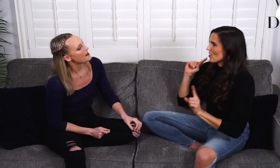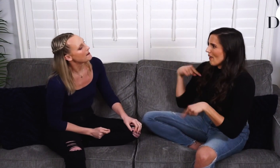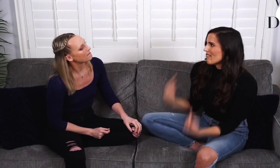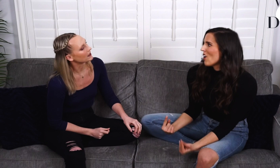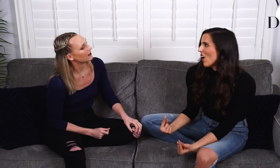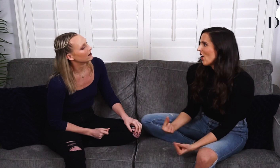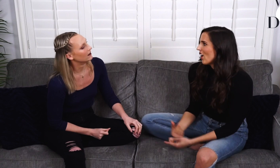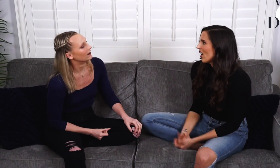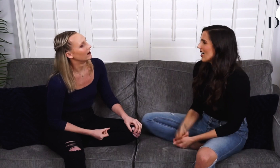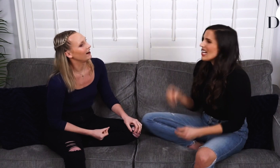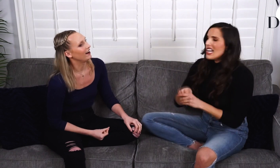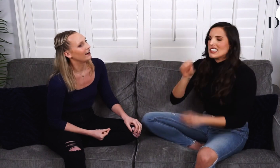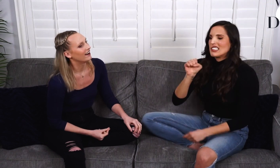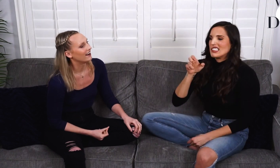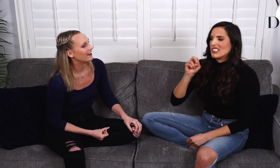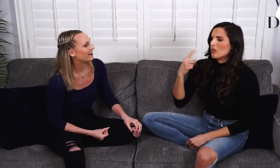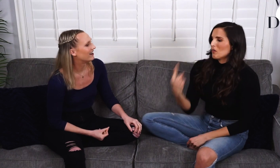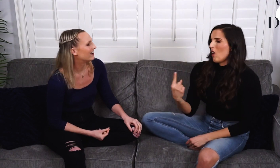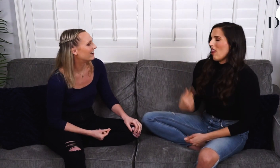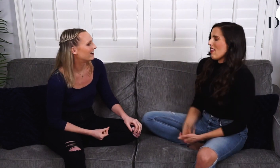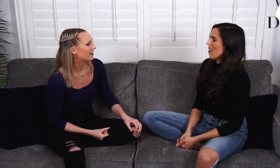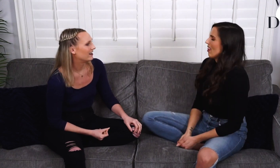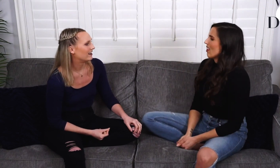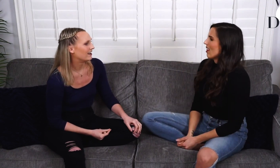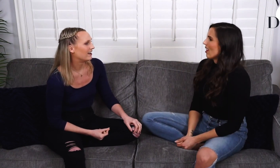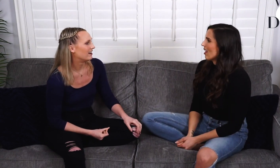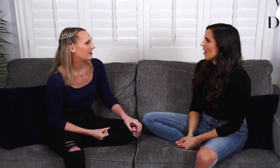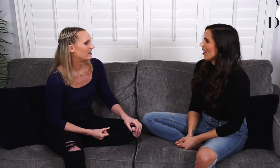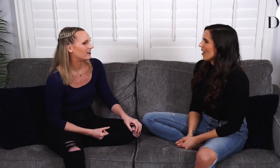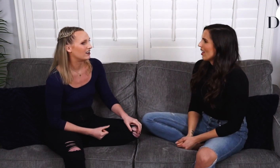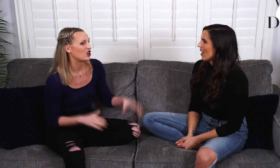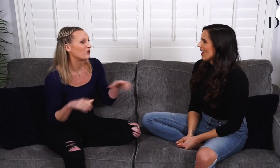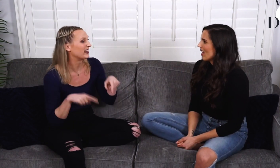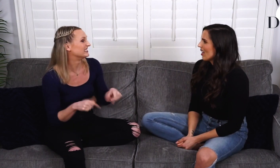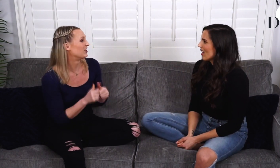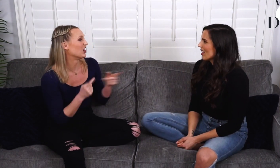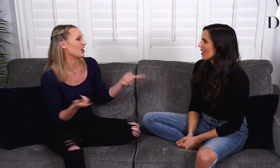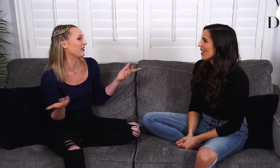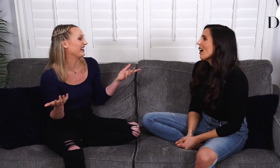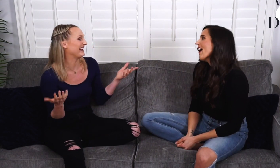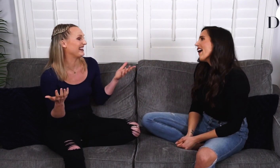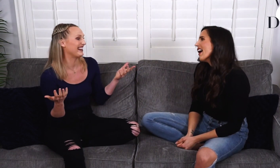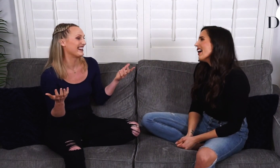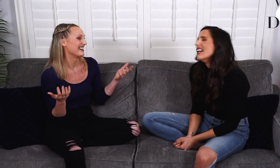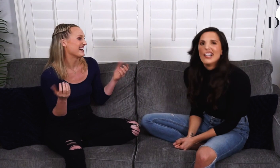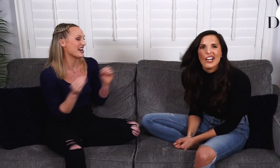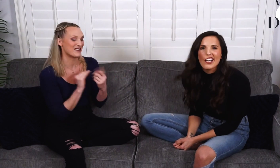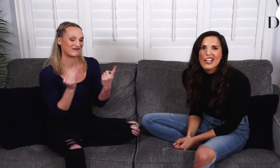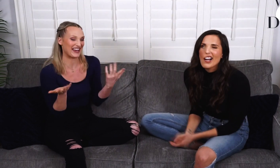for you? So far in season 1? - Hmm... Doing this with you. Number one.